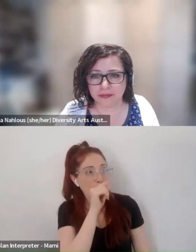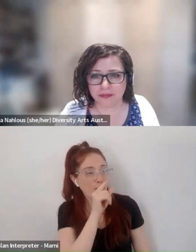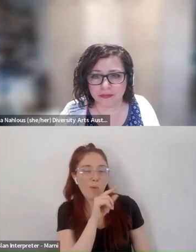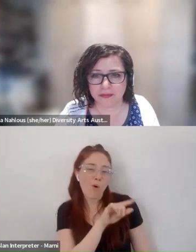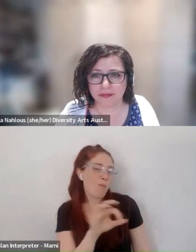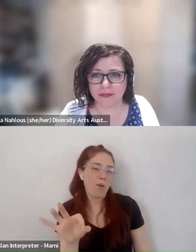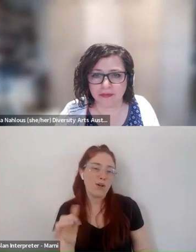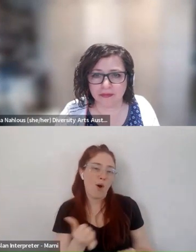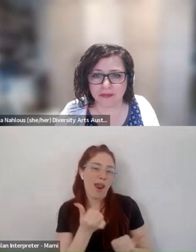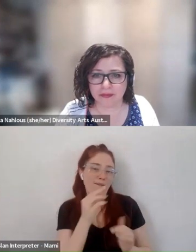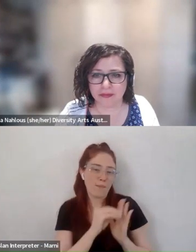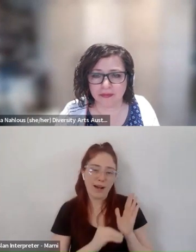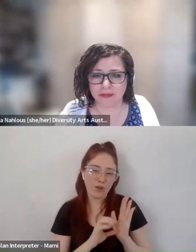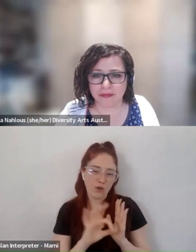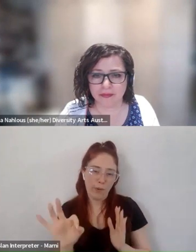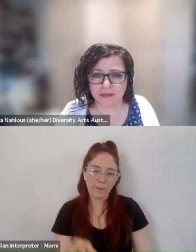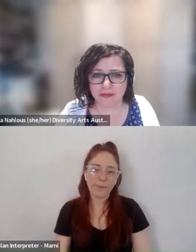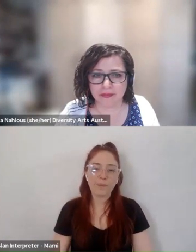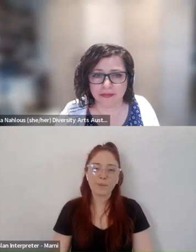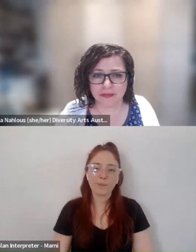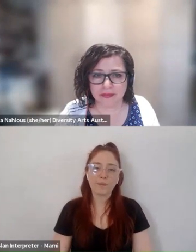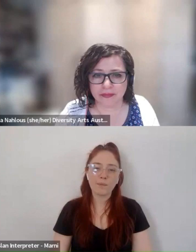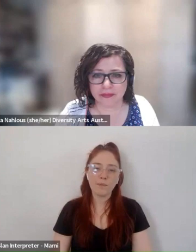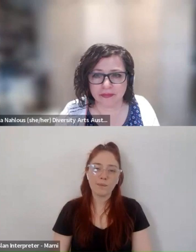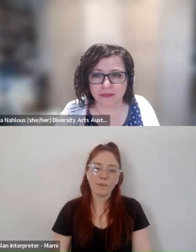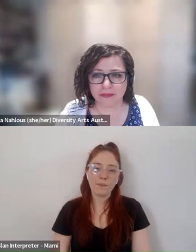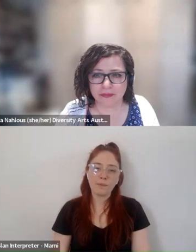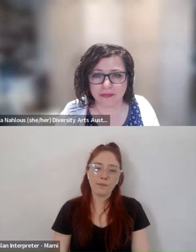I find to be a problem is that we do